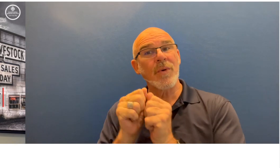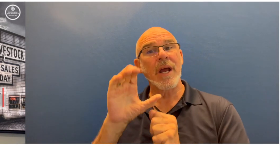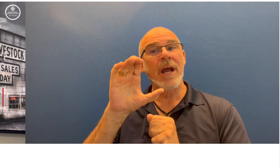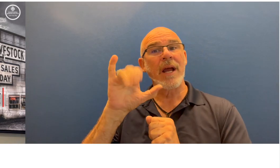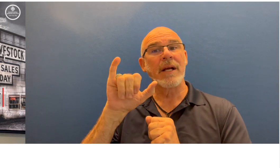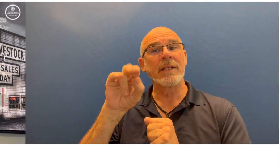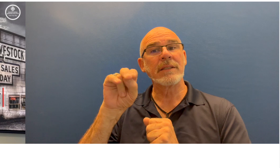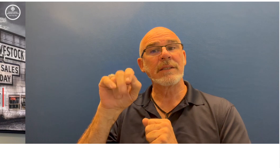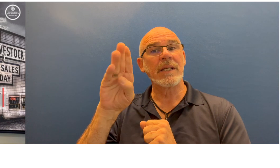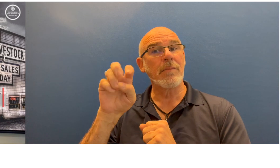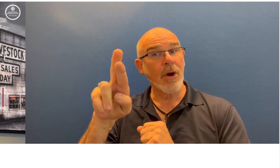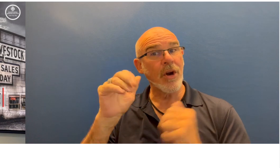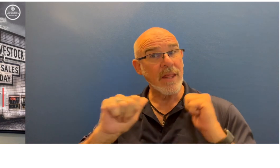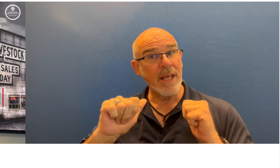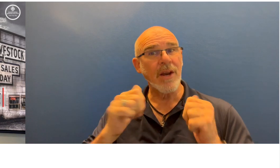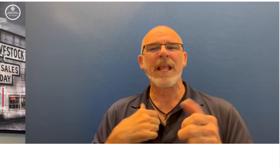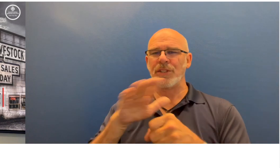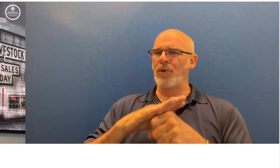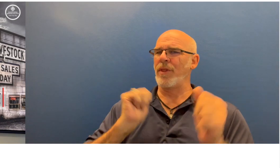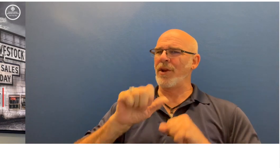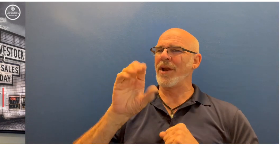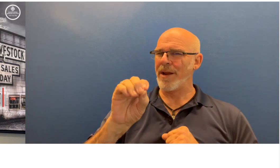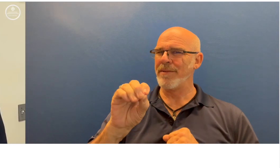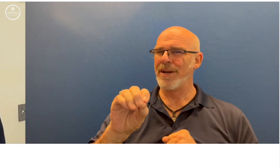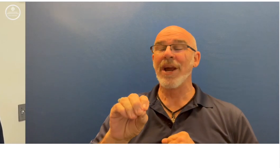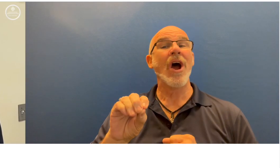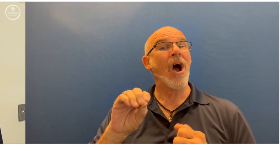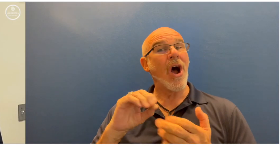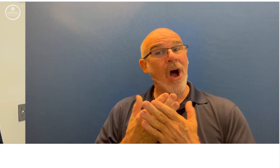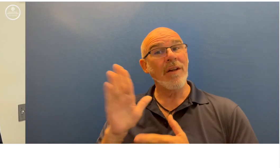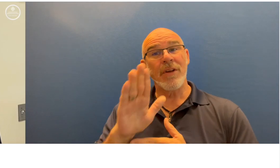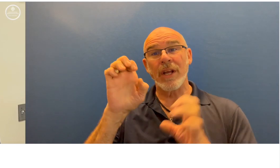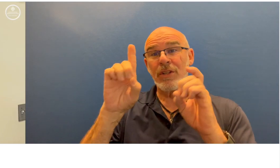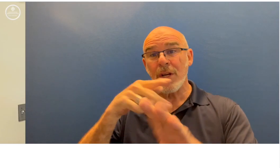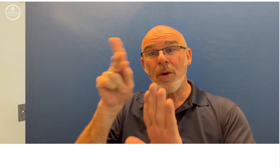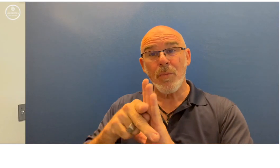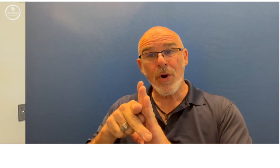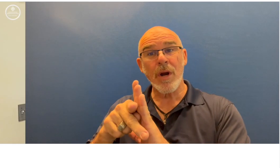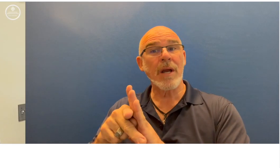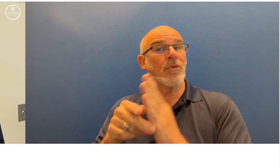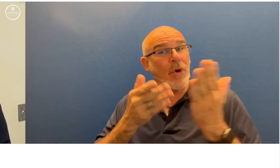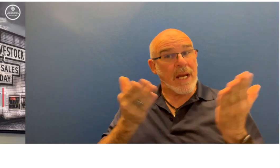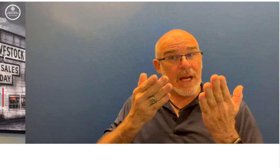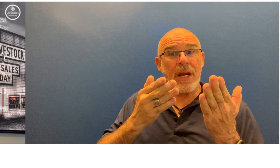our local theater. They are doing all of their educational programs right now at the college,